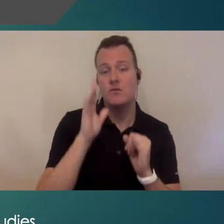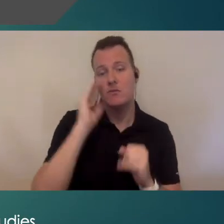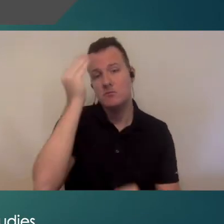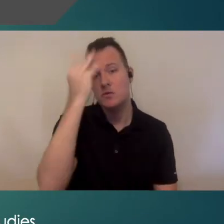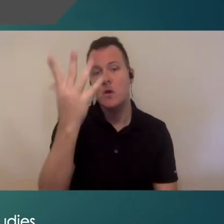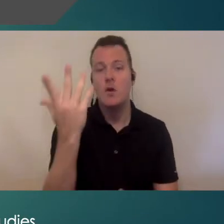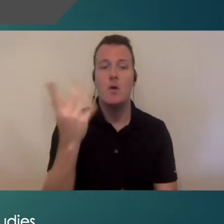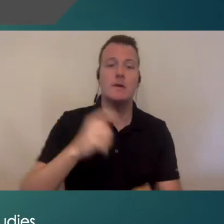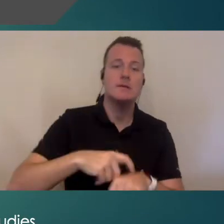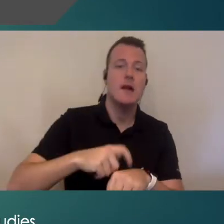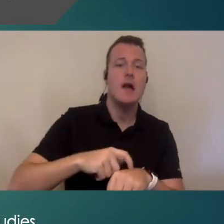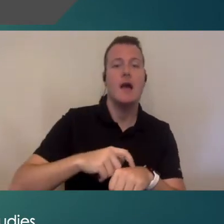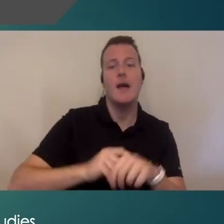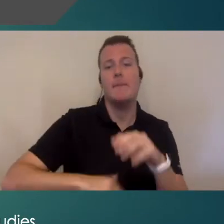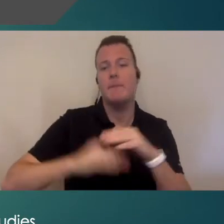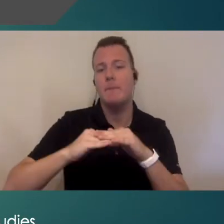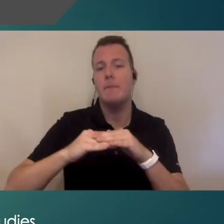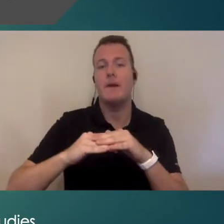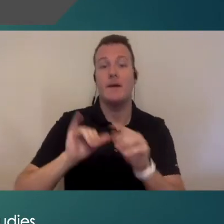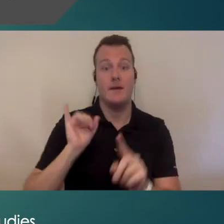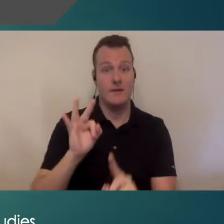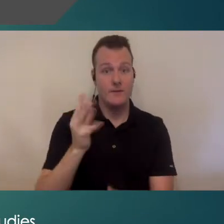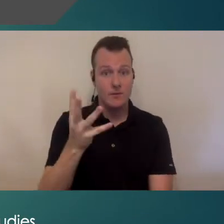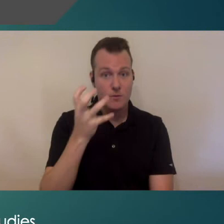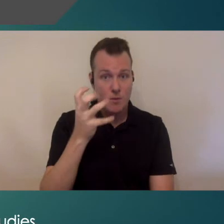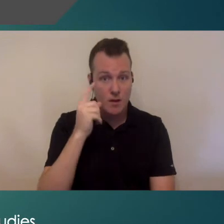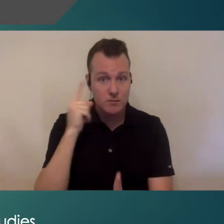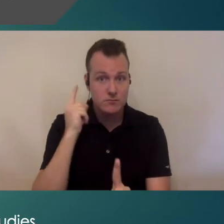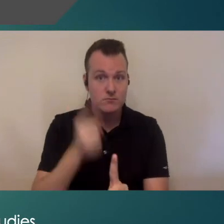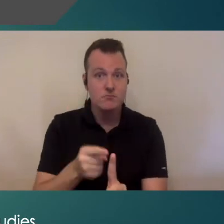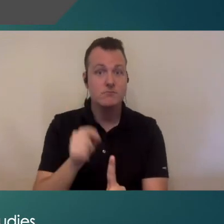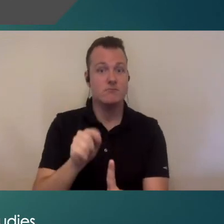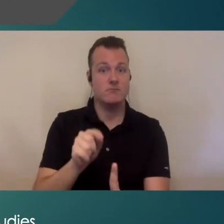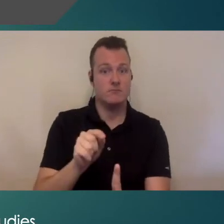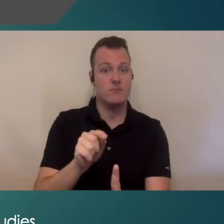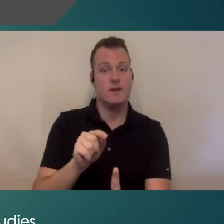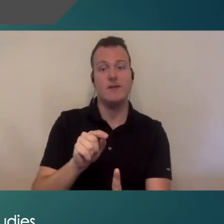amount of time, and if it's the place you want to you want to be, clear your